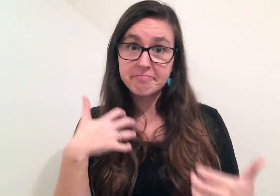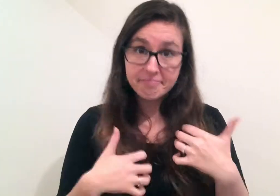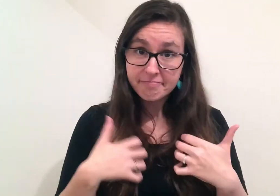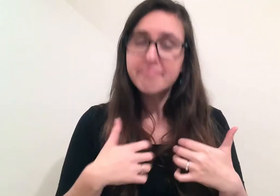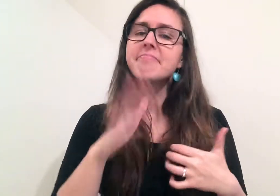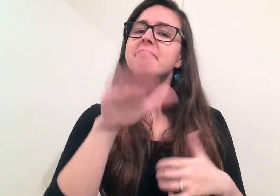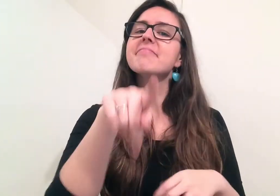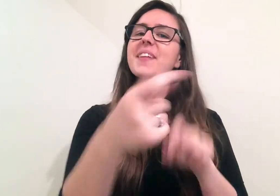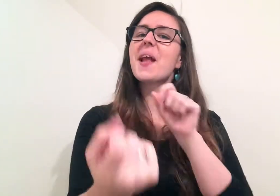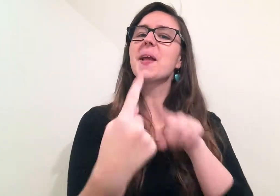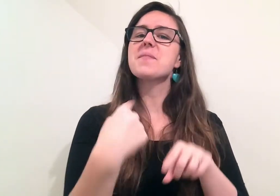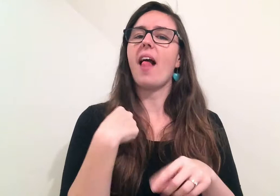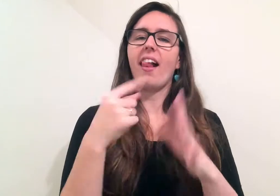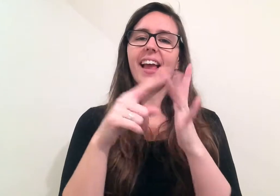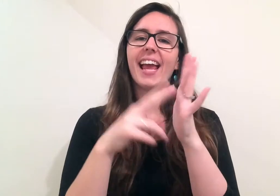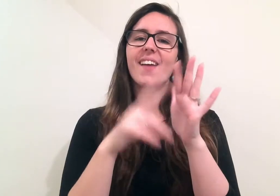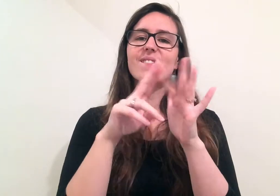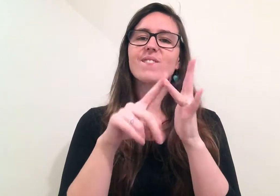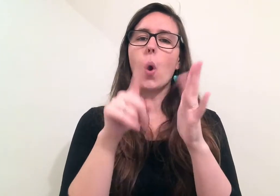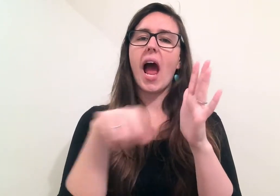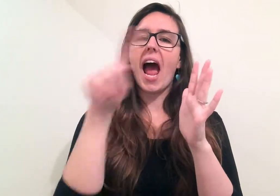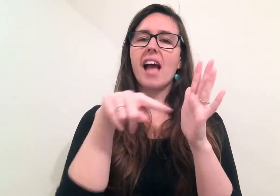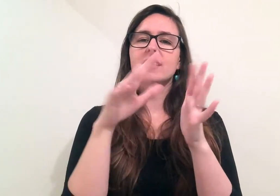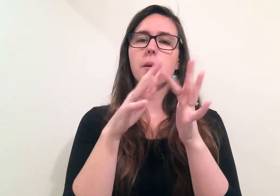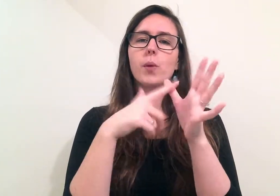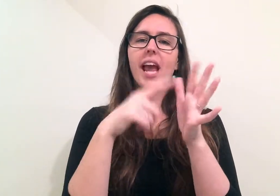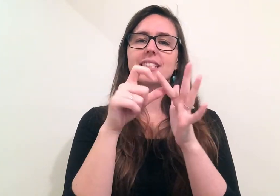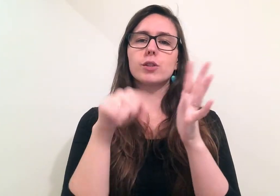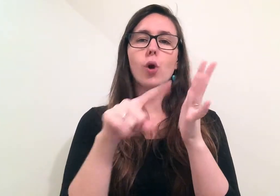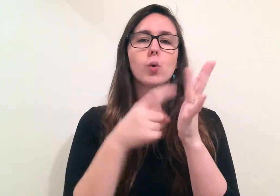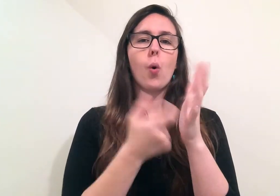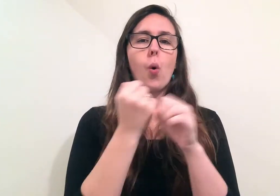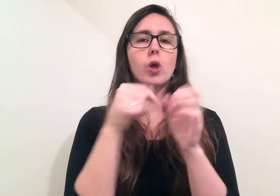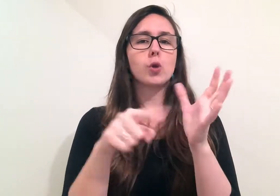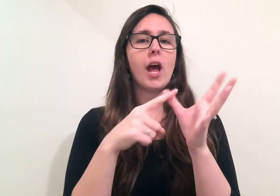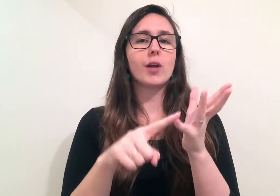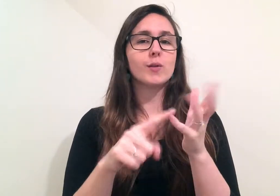Interested? Email us at info@waad.org.au